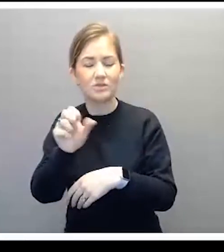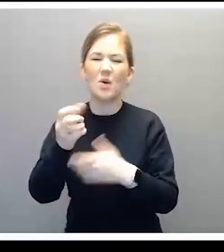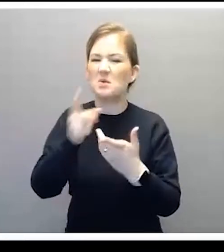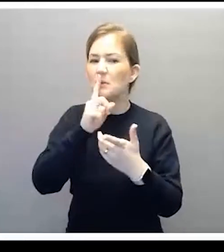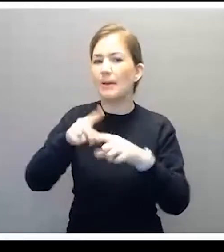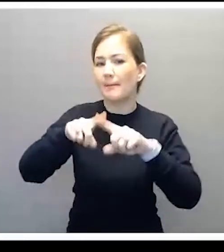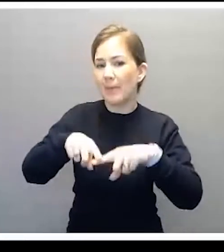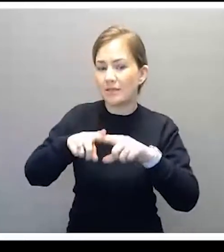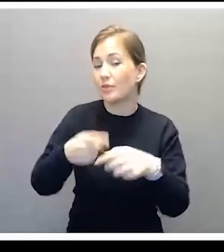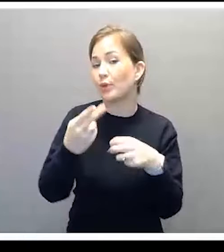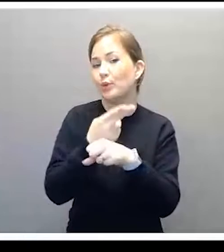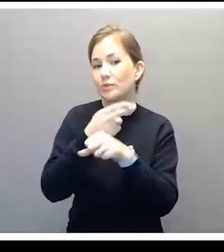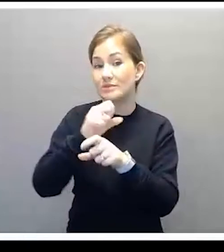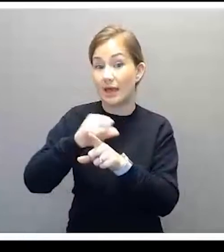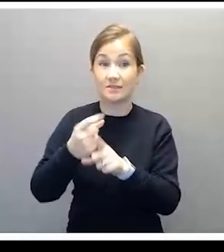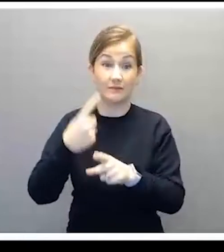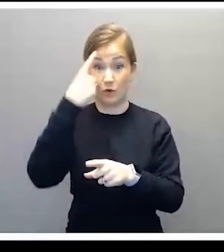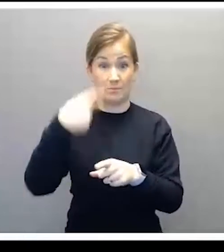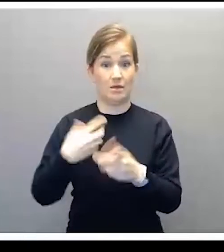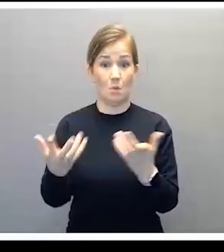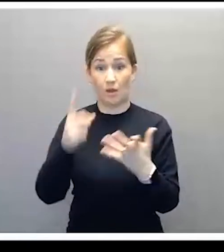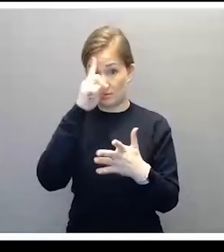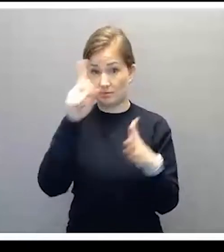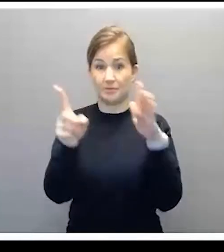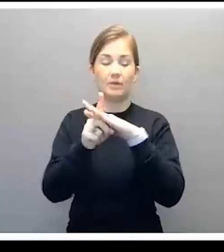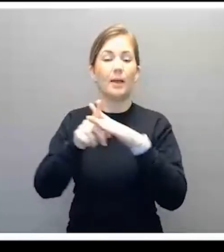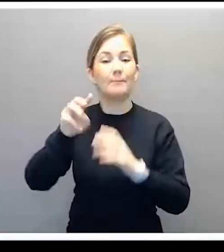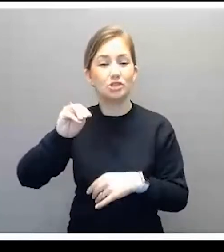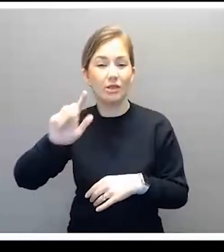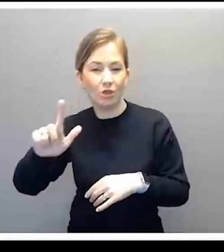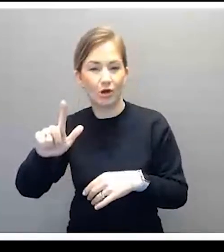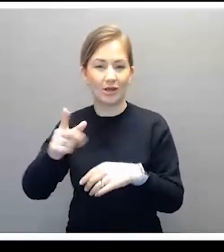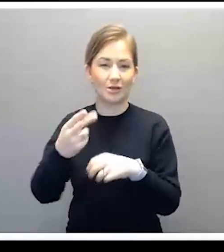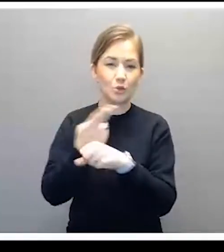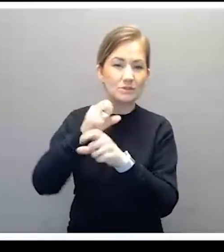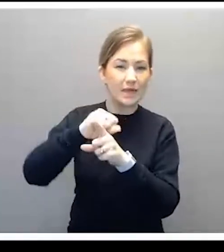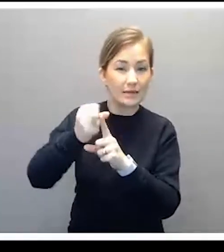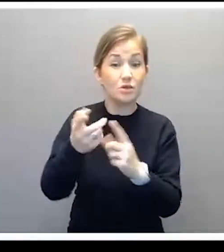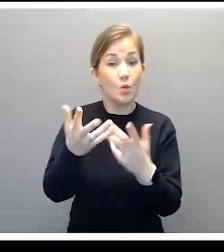It kinda depends on the, again, the use case that comes to mind for me is like with machine learning use case.